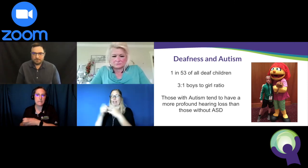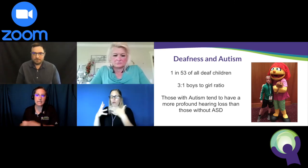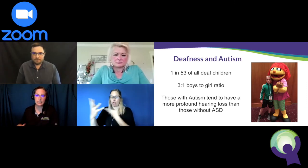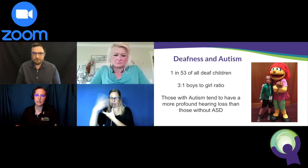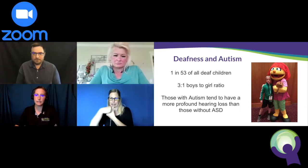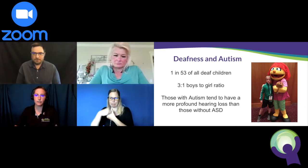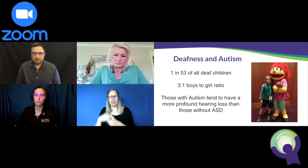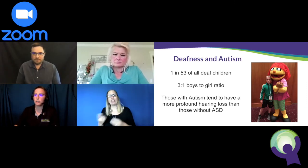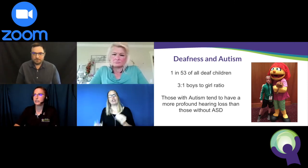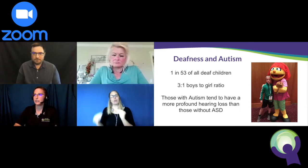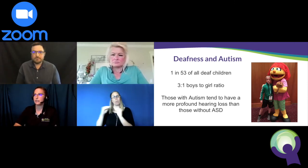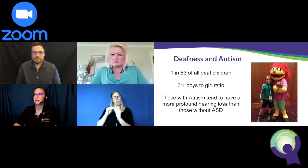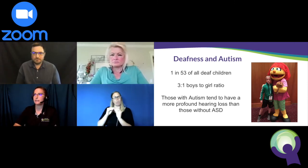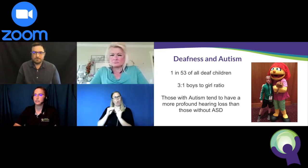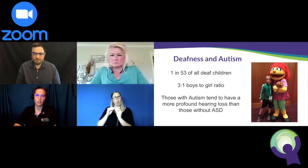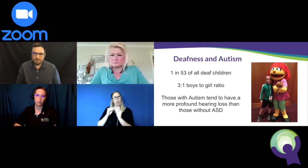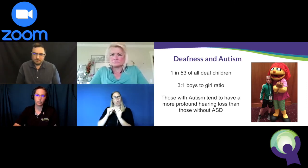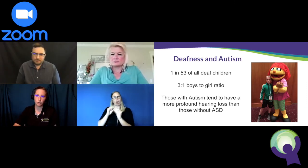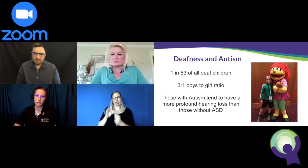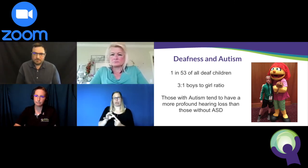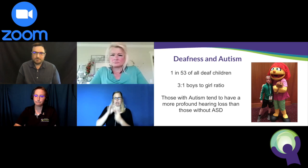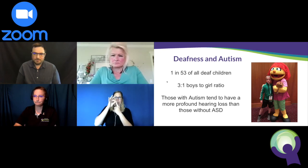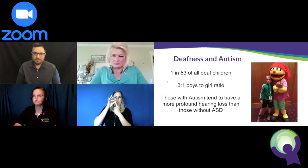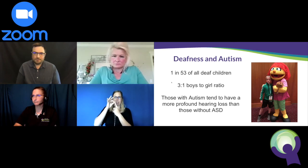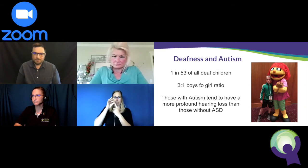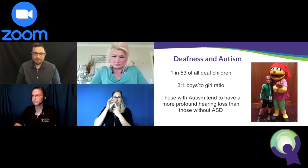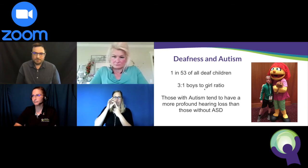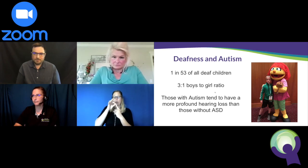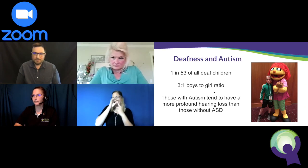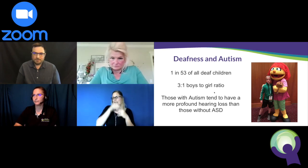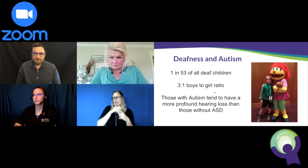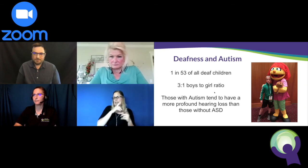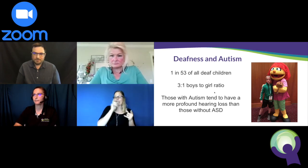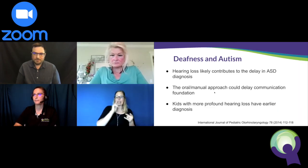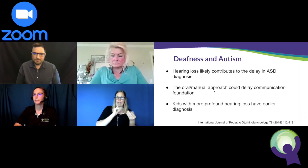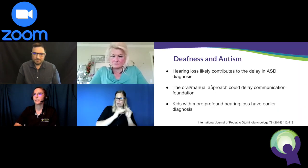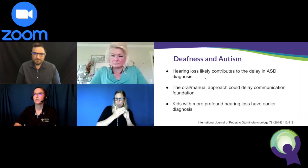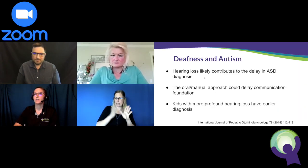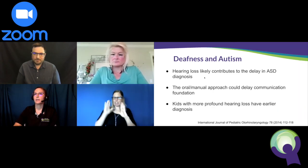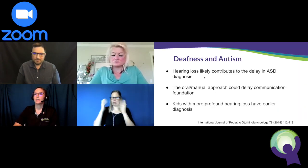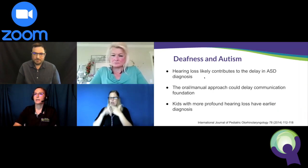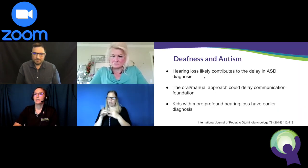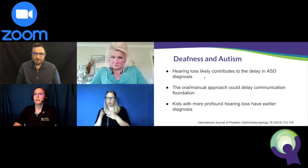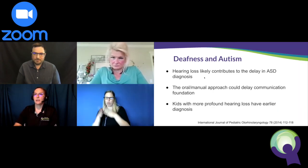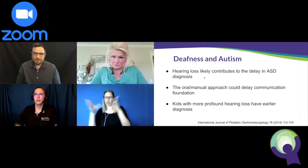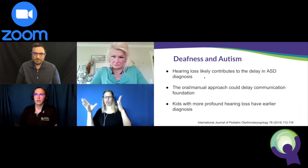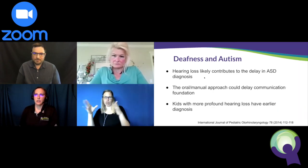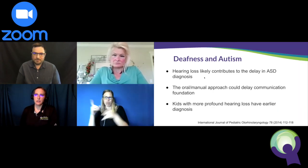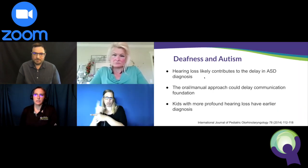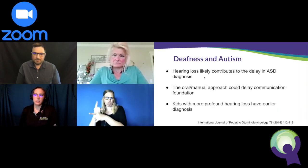in the deaf community than it is in the general community.